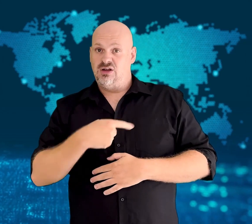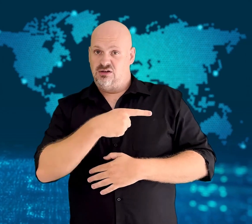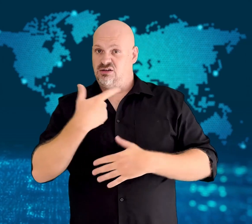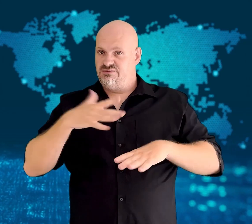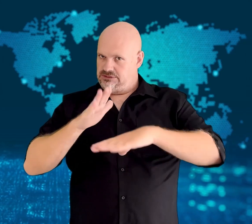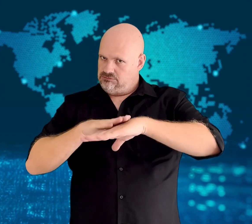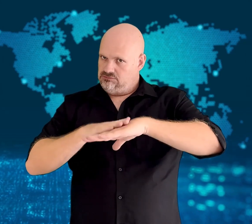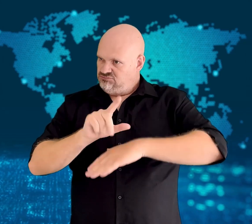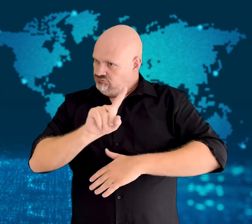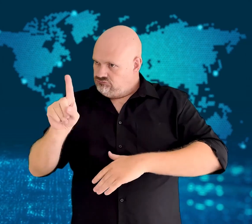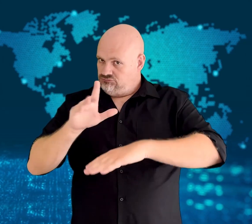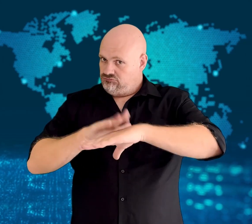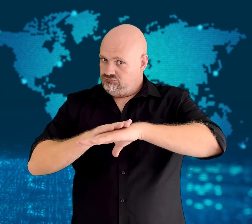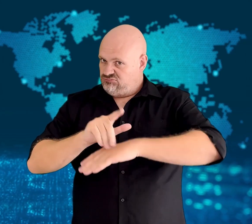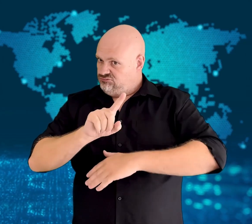to visit Taiwan.